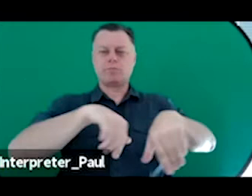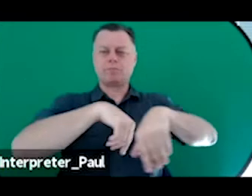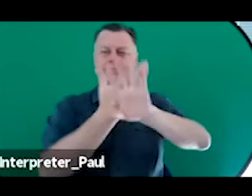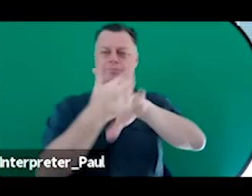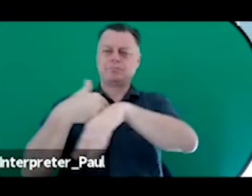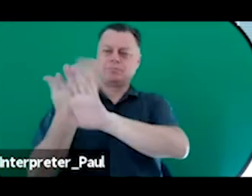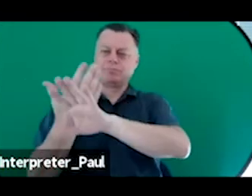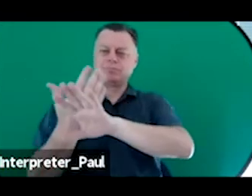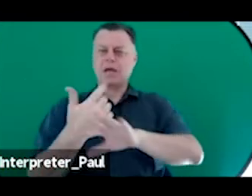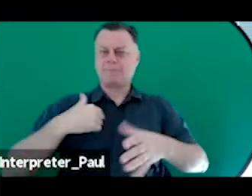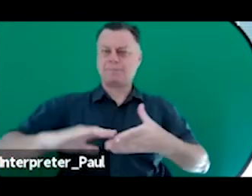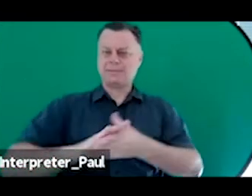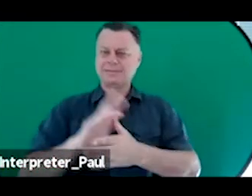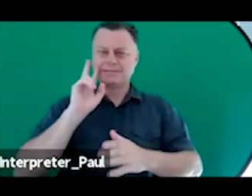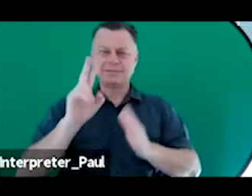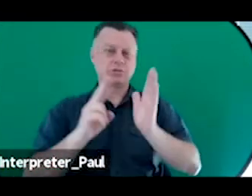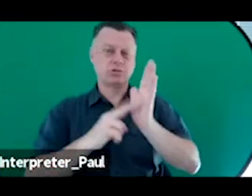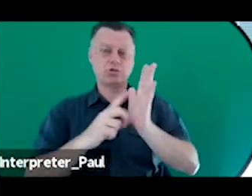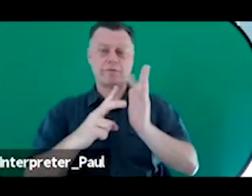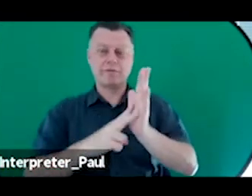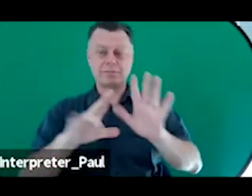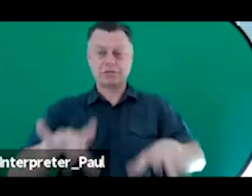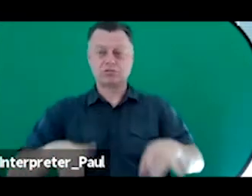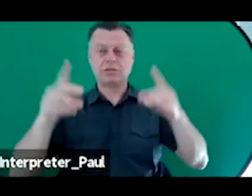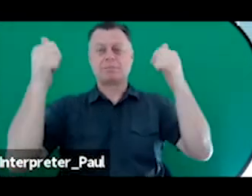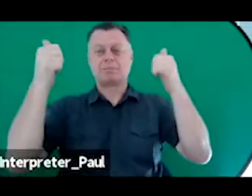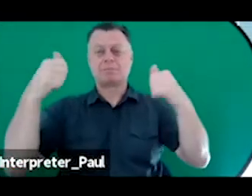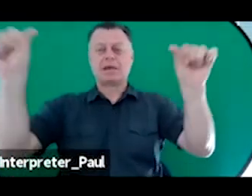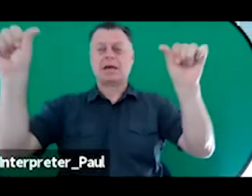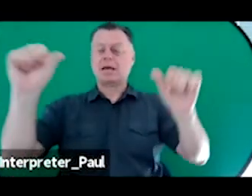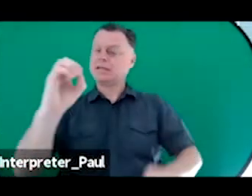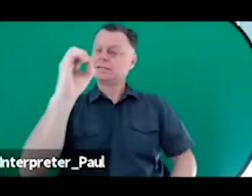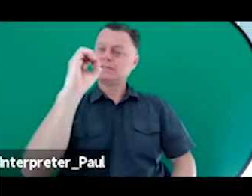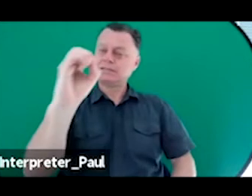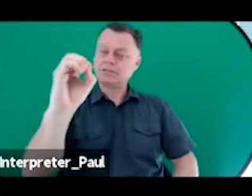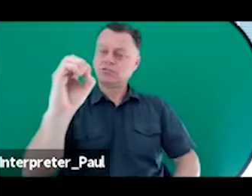see that earlier in November, Australia finally got to zero new cases in a number of places.